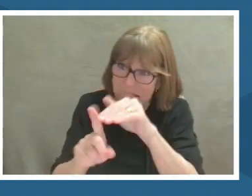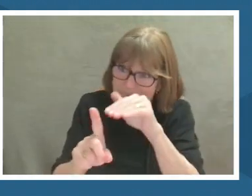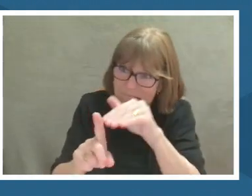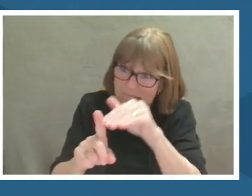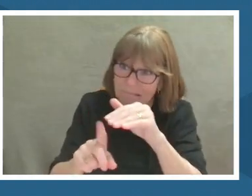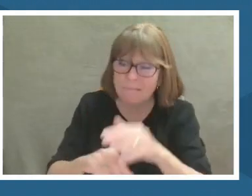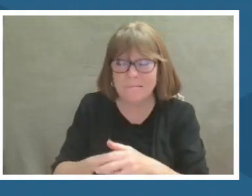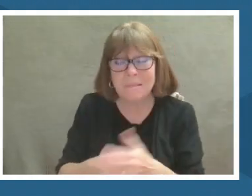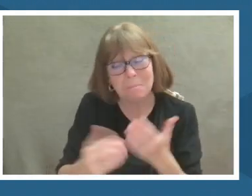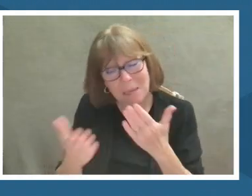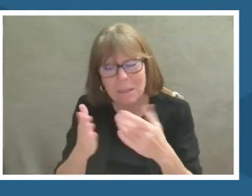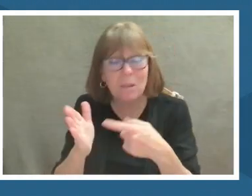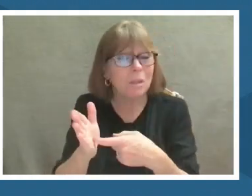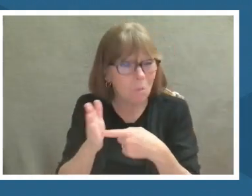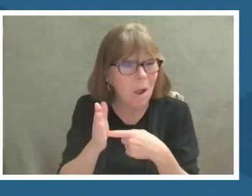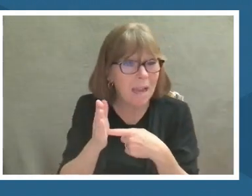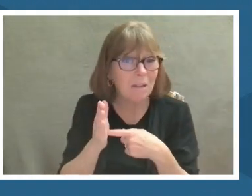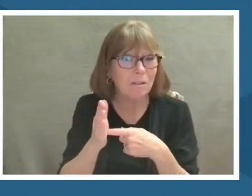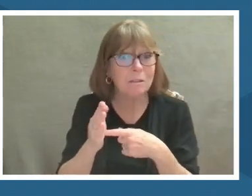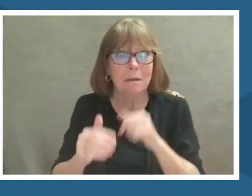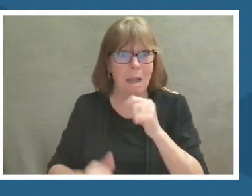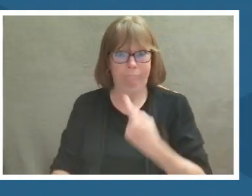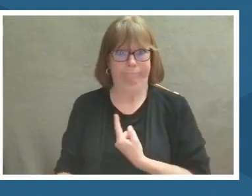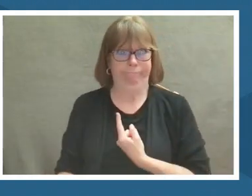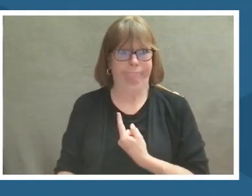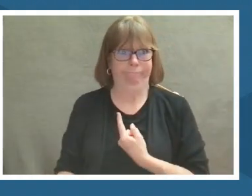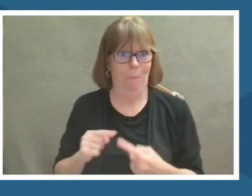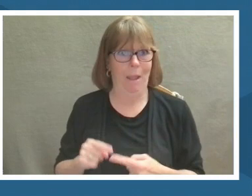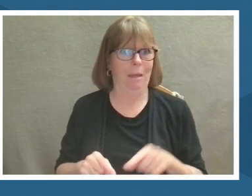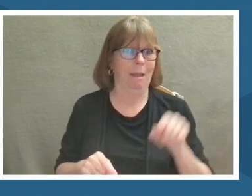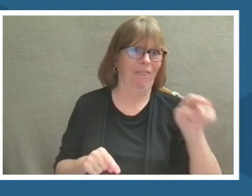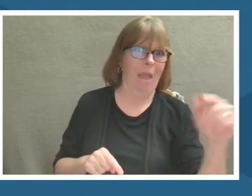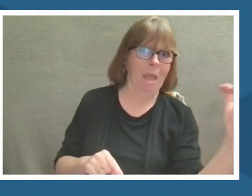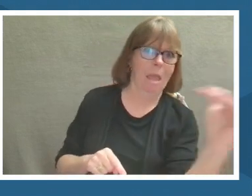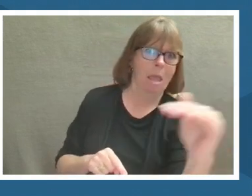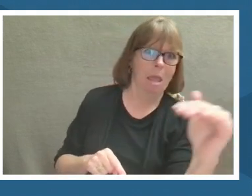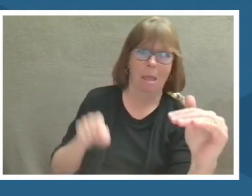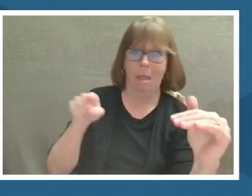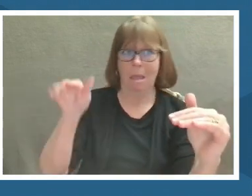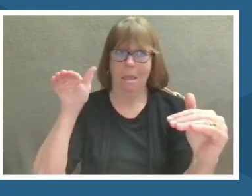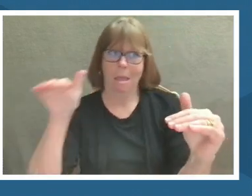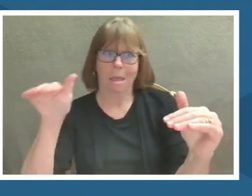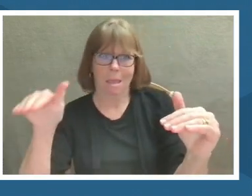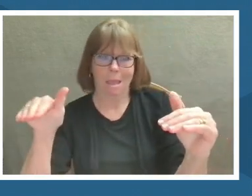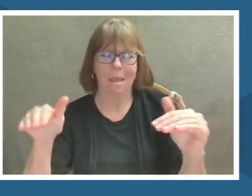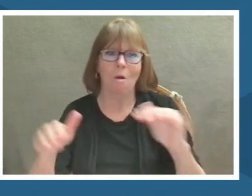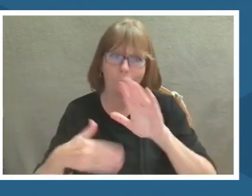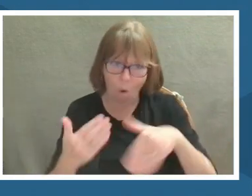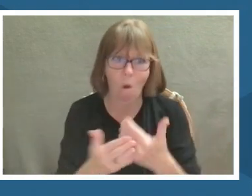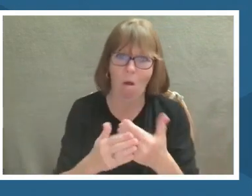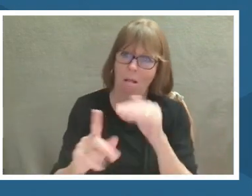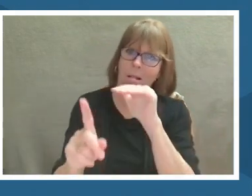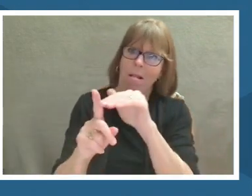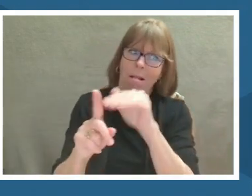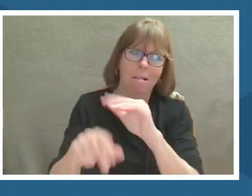interdisciplinary communication with your colleagues so appreciate that question